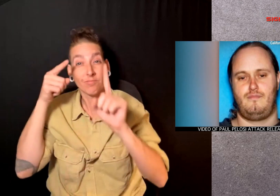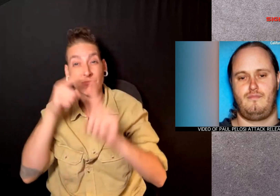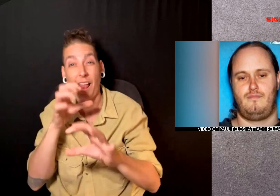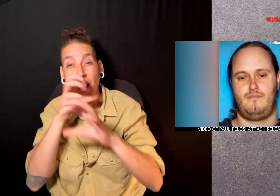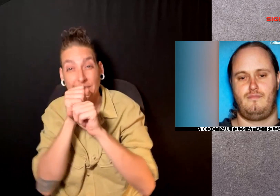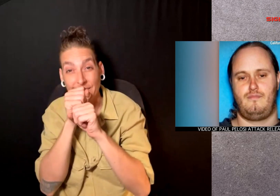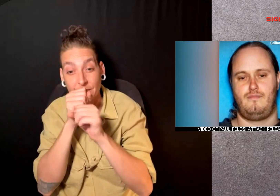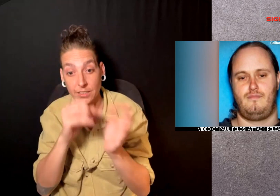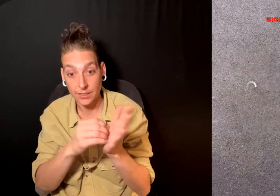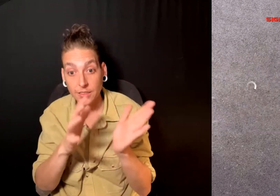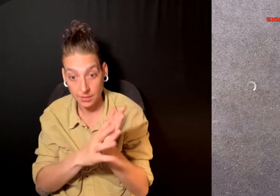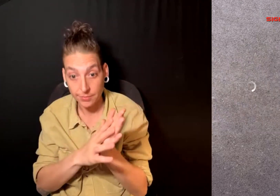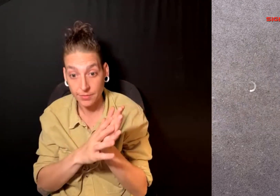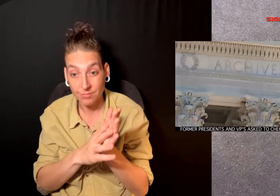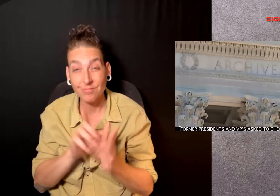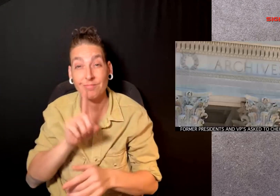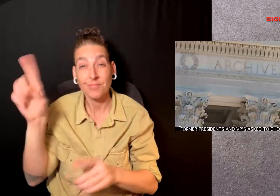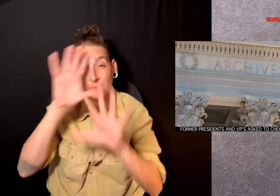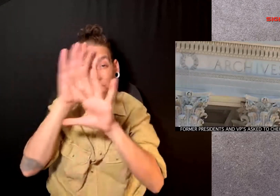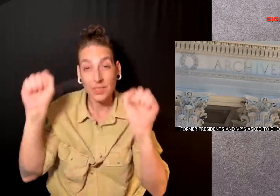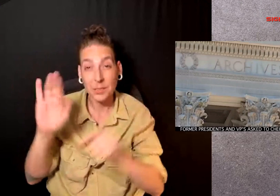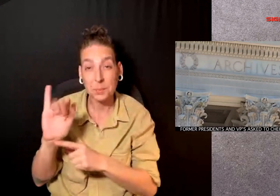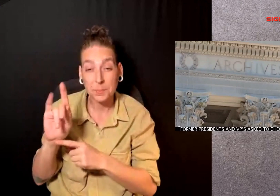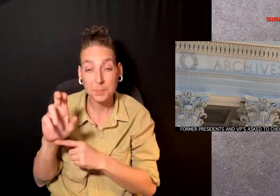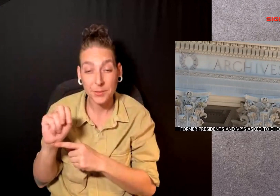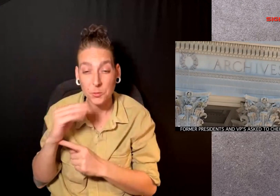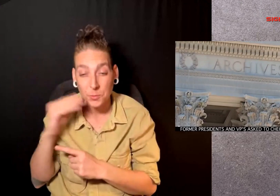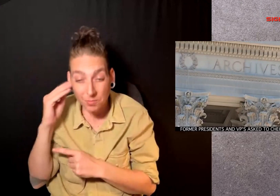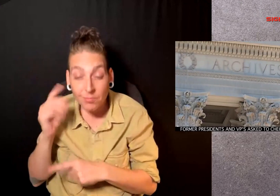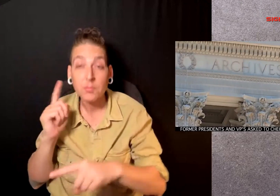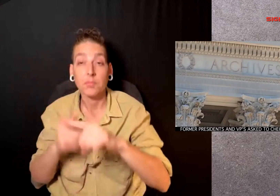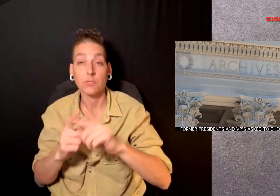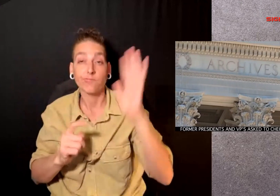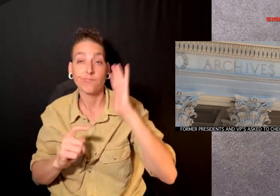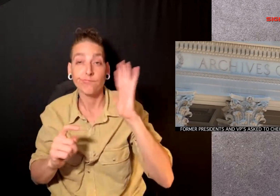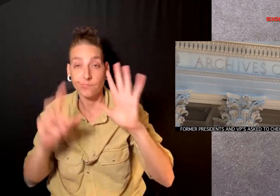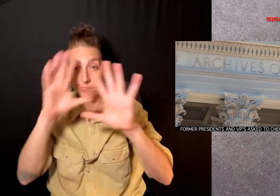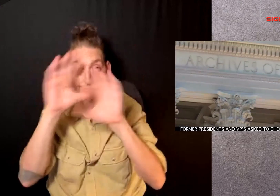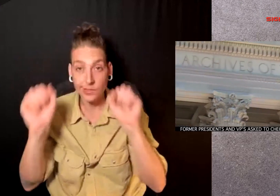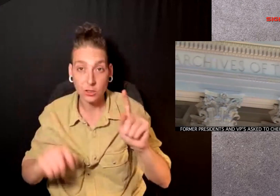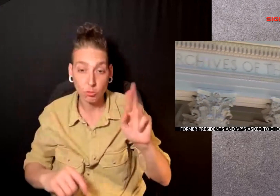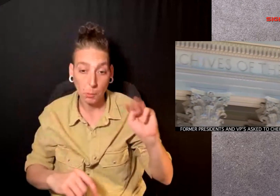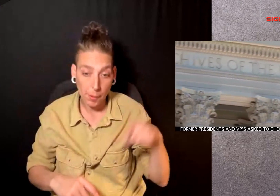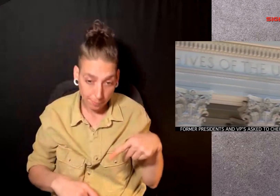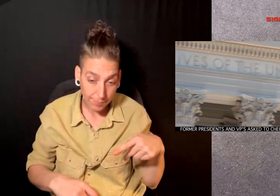after the recent discovery of classified documents at the homes of President Joe Biden